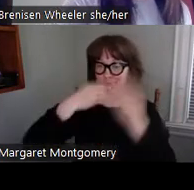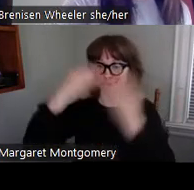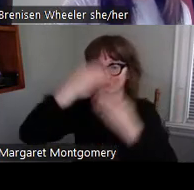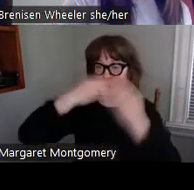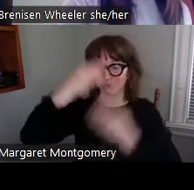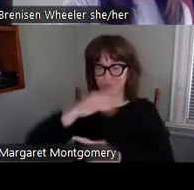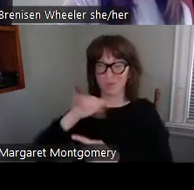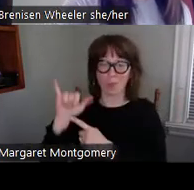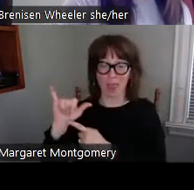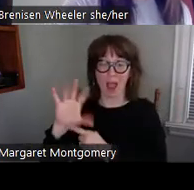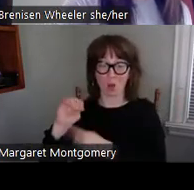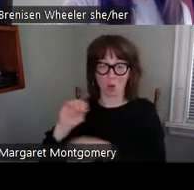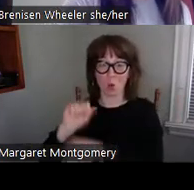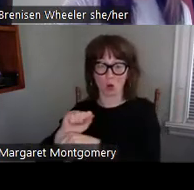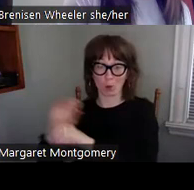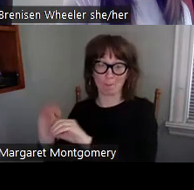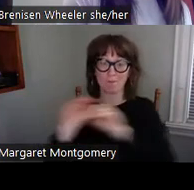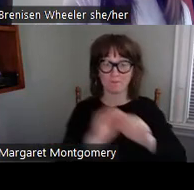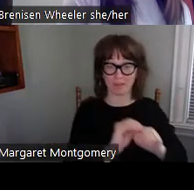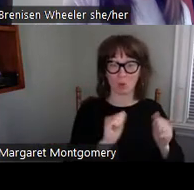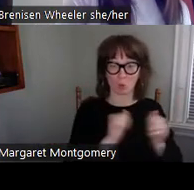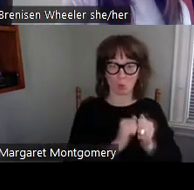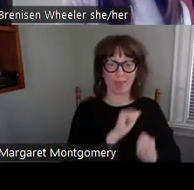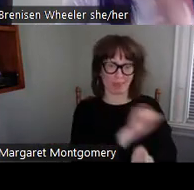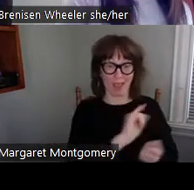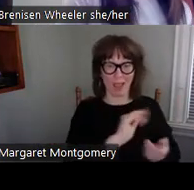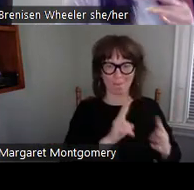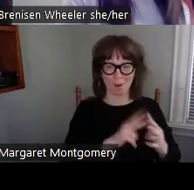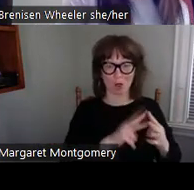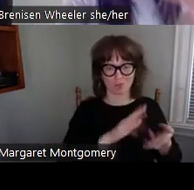story at all. 12:37:16 And again setting flowers here and